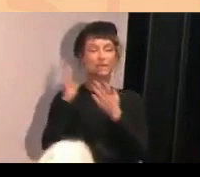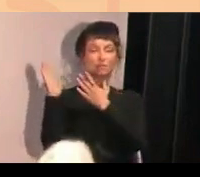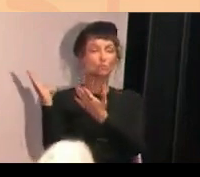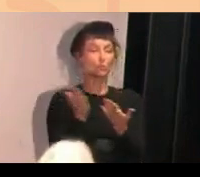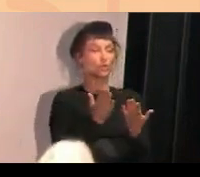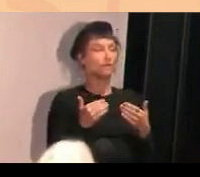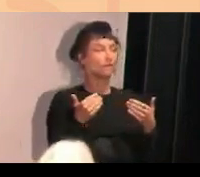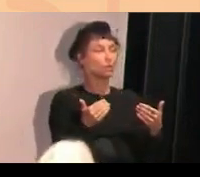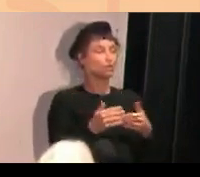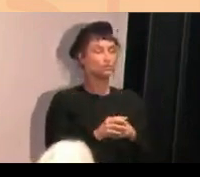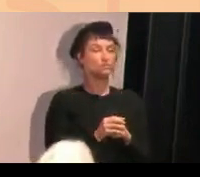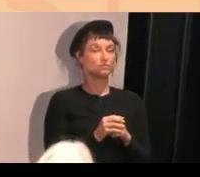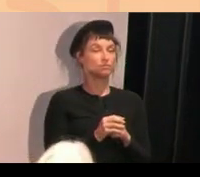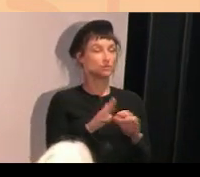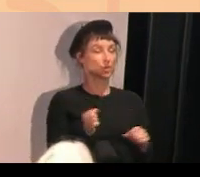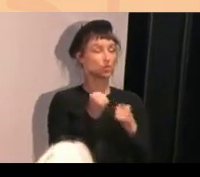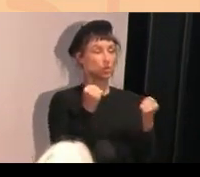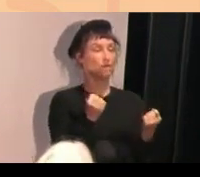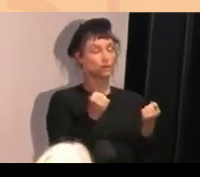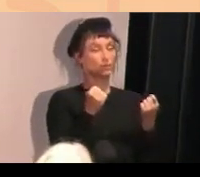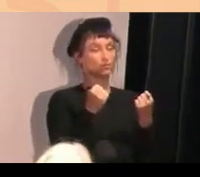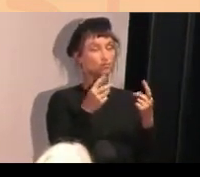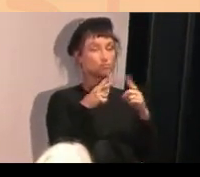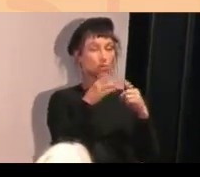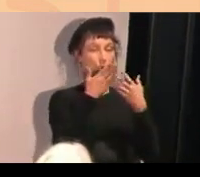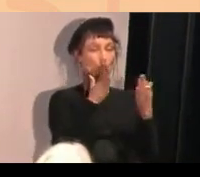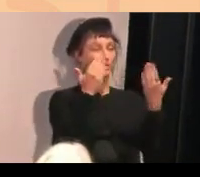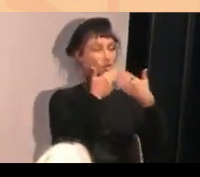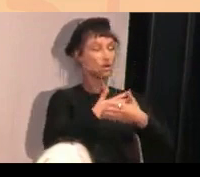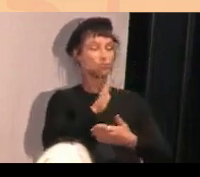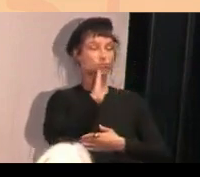at her powerful opening night address at the Sydney Writer's Festival last year